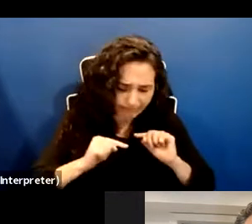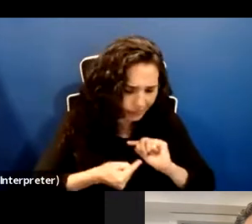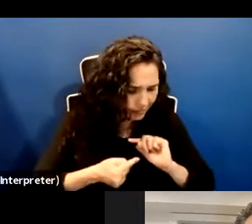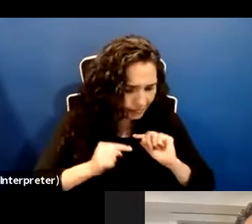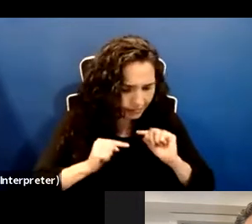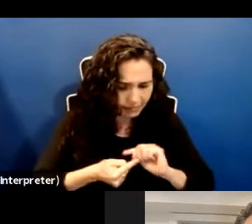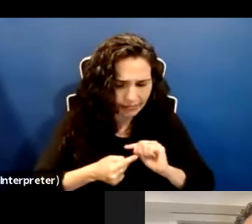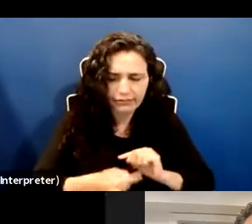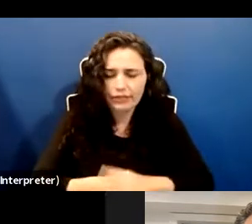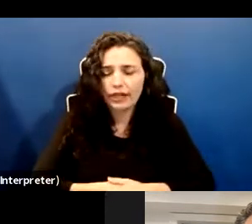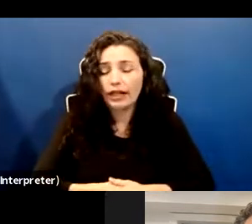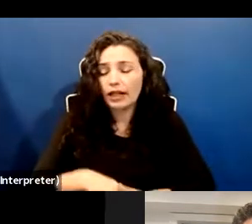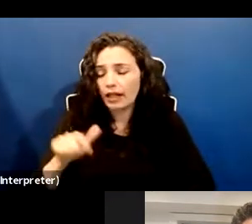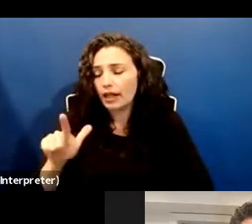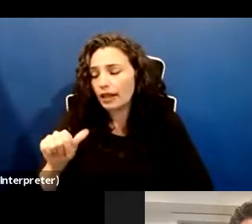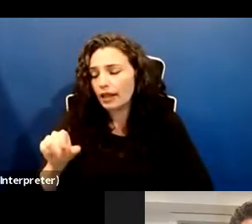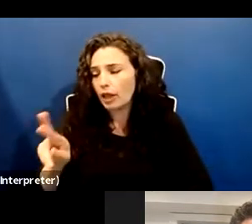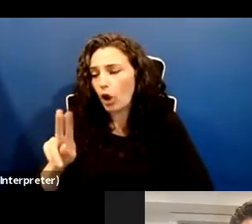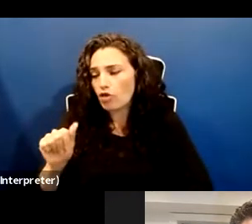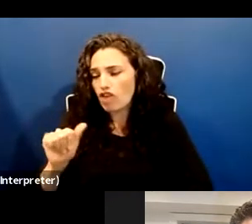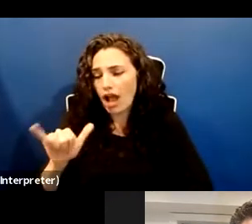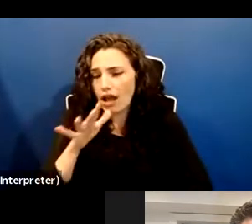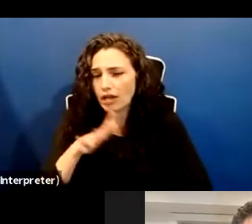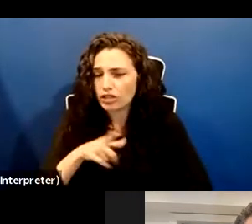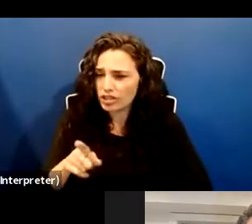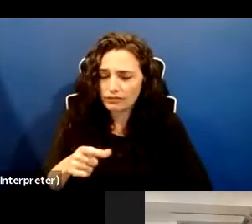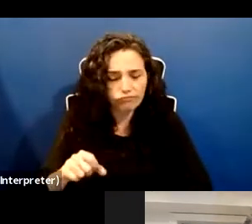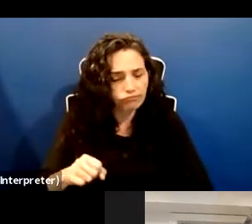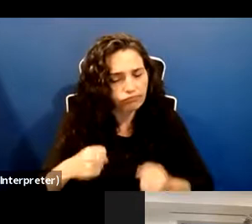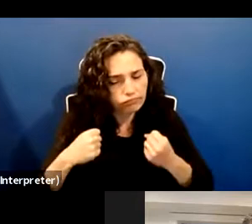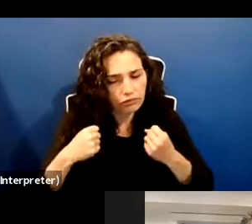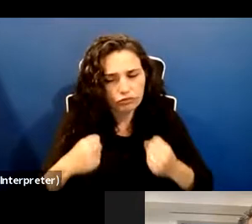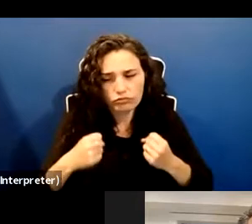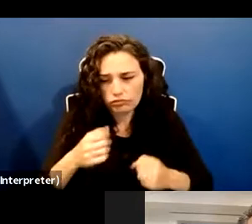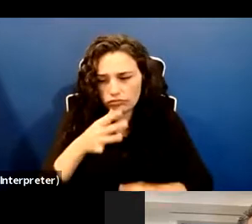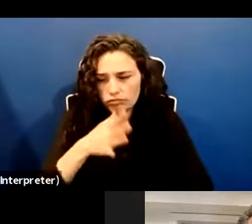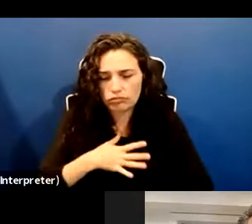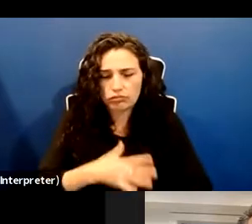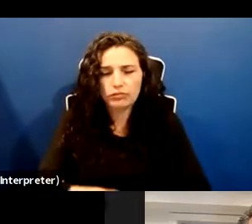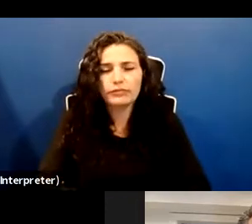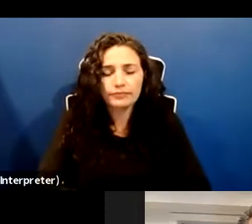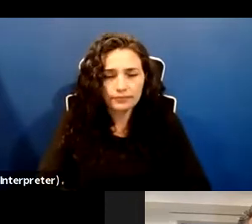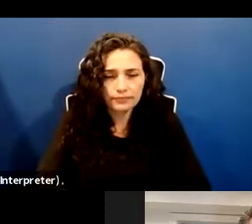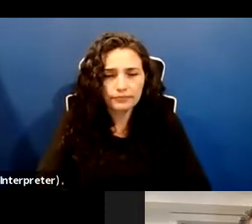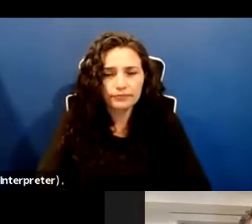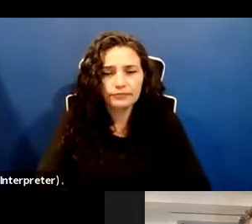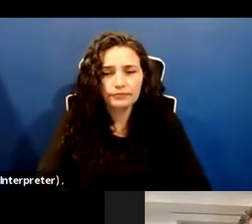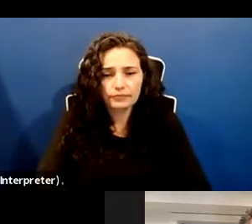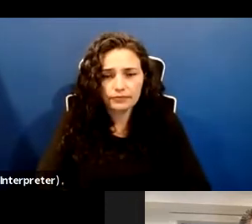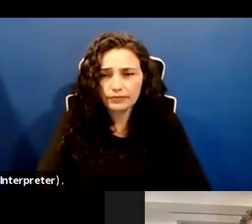But Laura, you know, she's such a soldier, and we're in touch, you know, even these days.